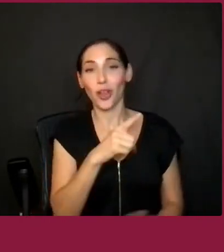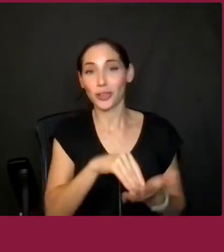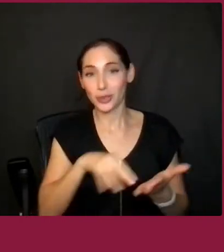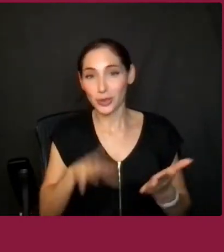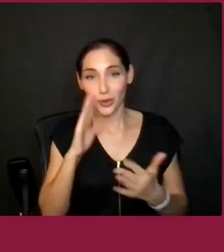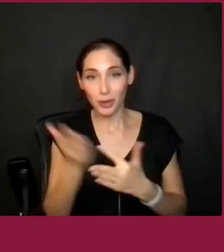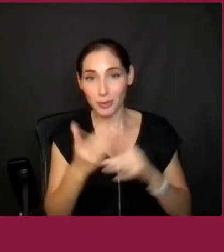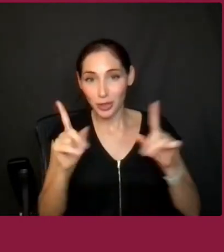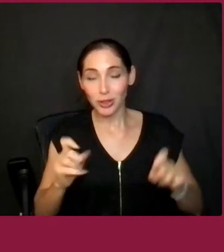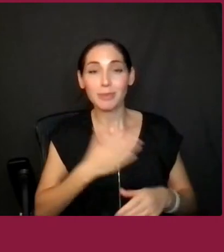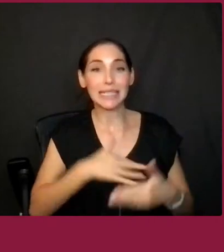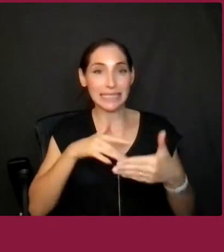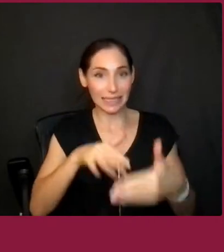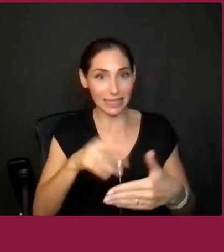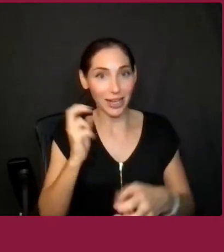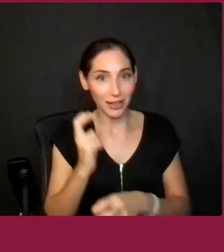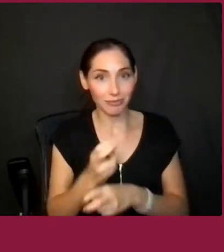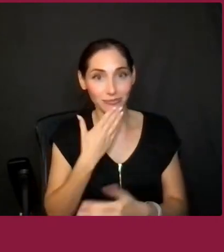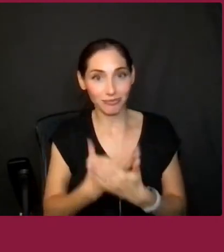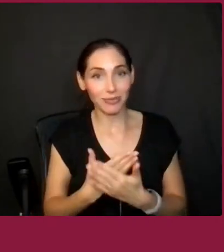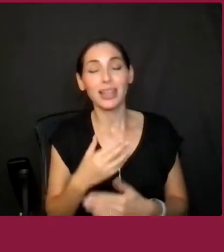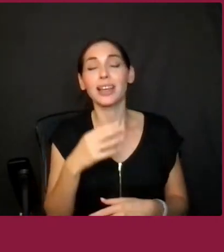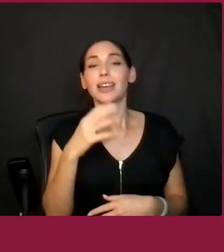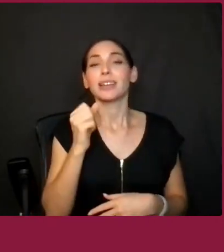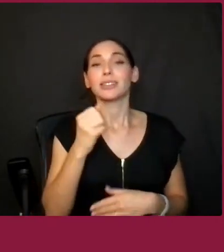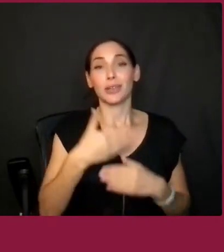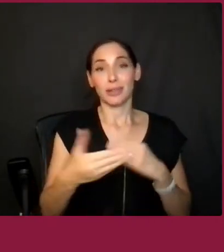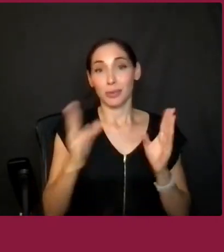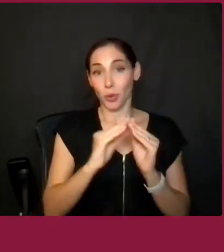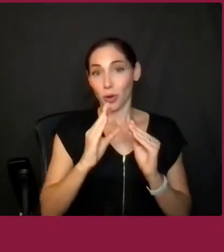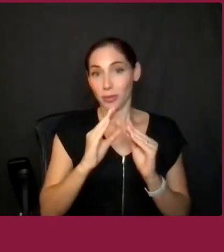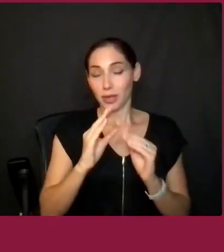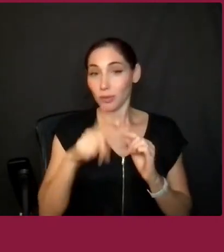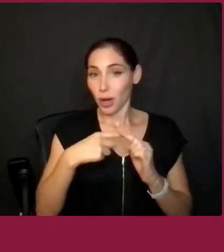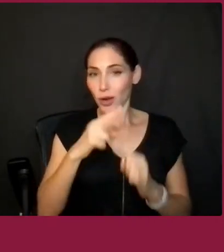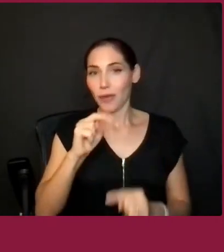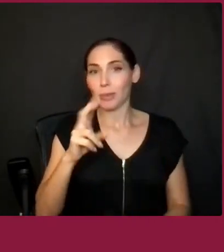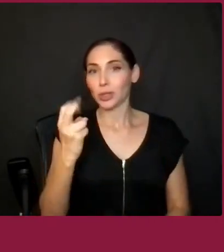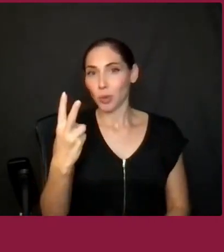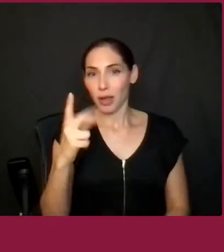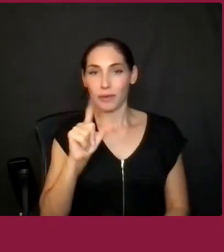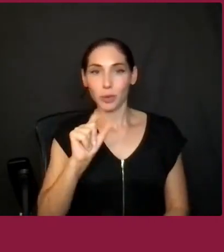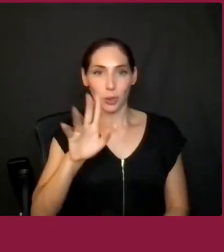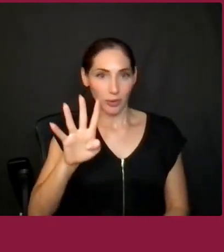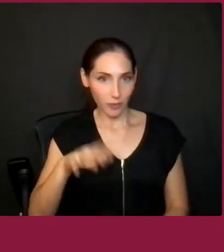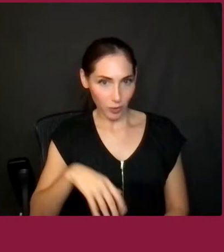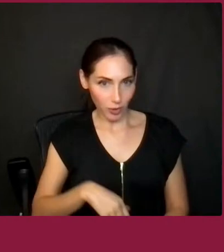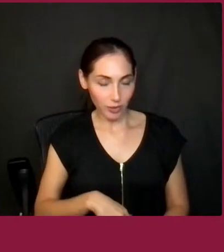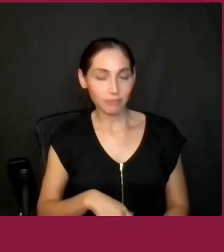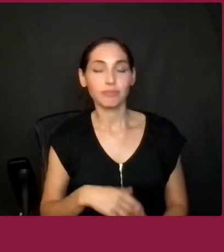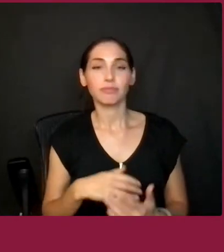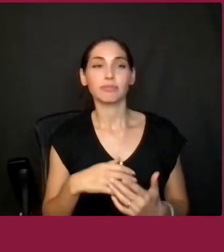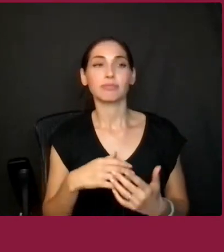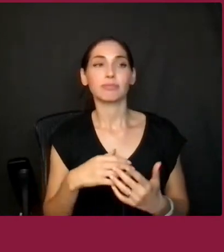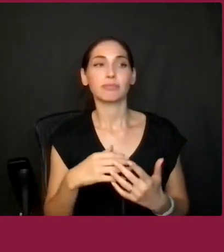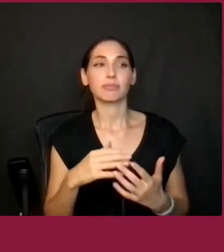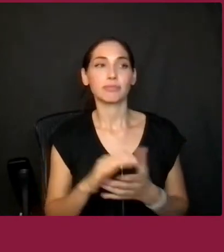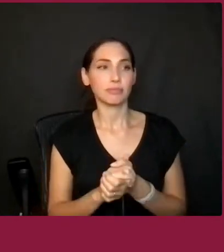Our next board meeting is on November 12, 2024, and in...